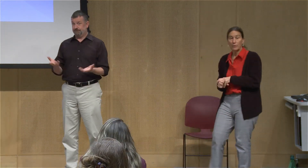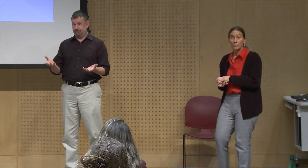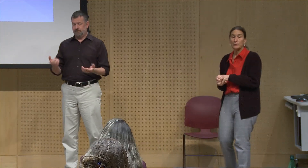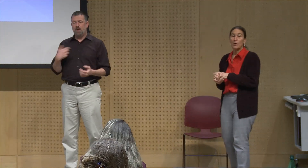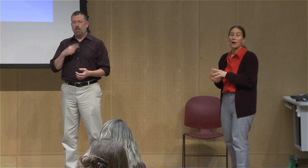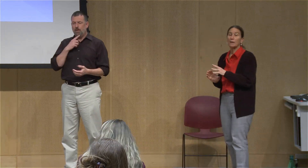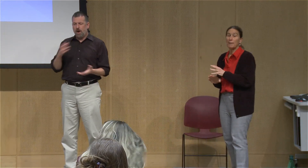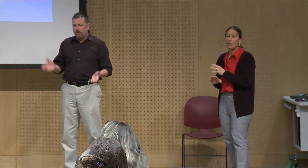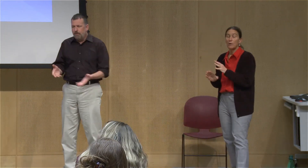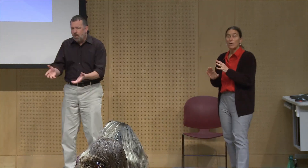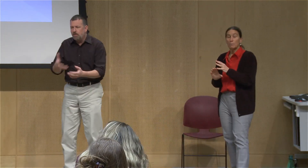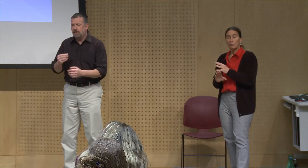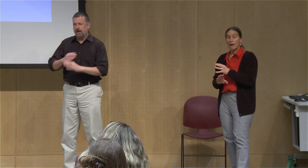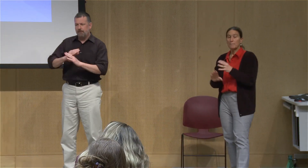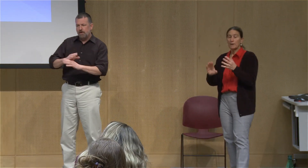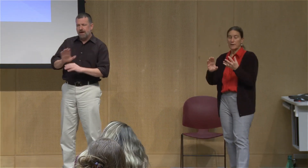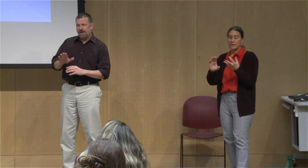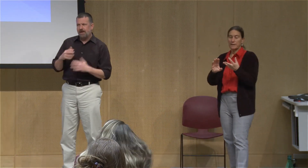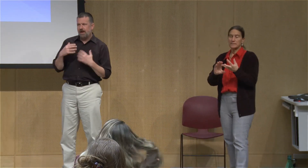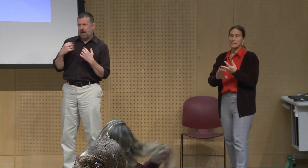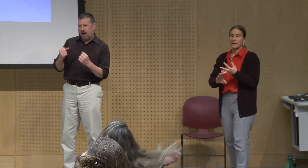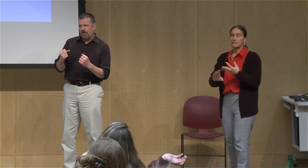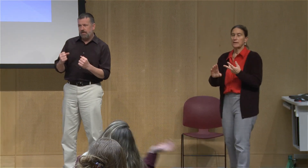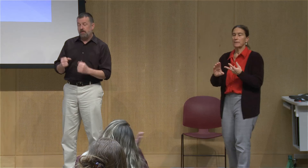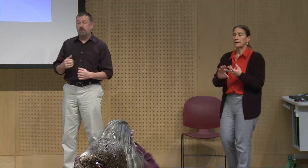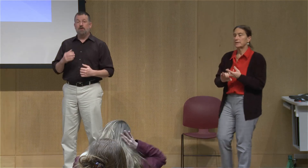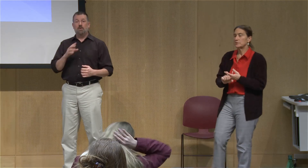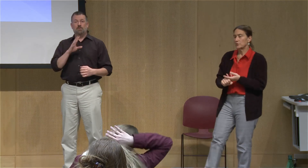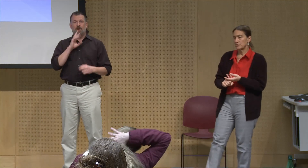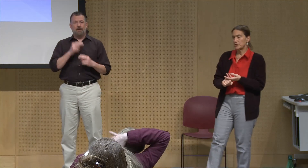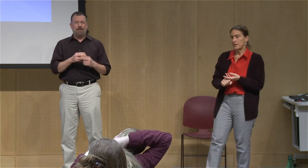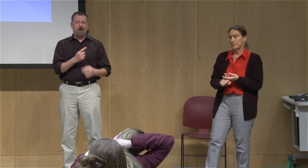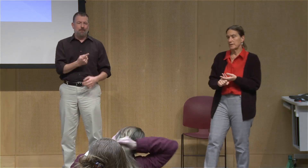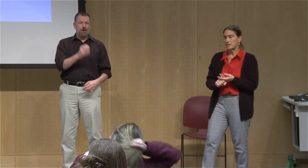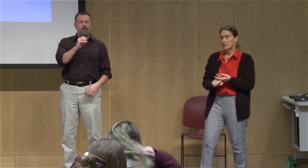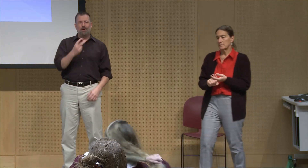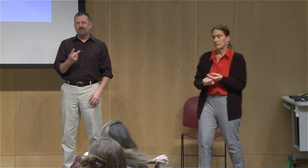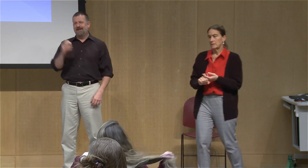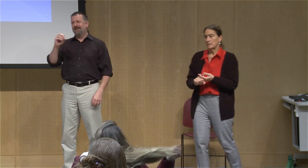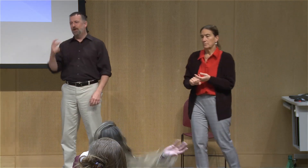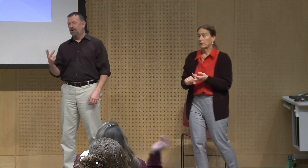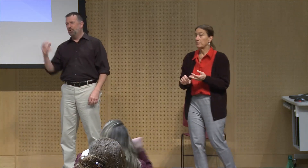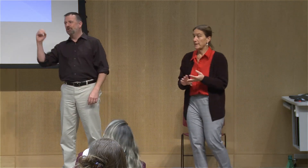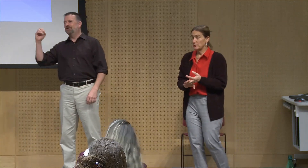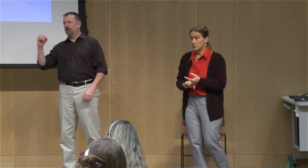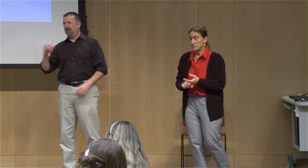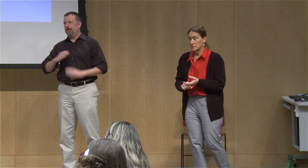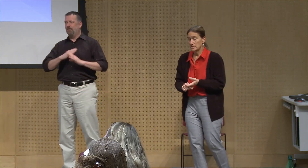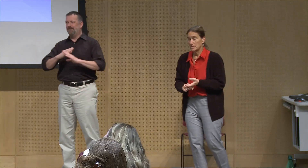WE TALK ABOUT PRIMARY AND SECONDARY AND TERTIARY PREVENTION.